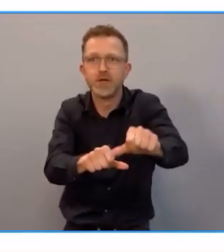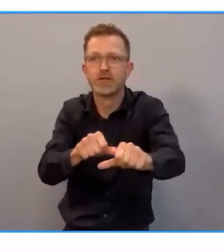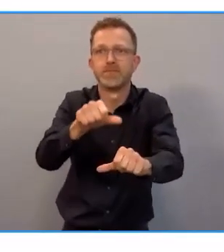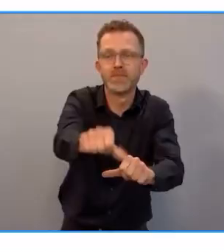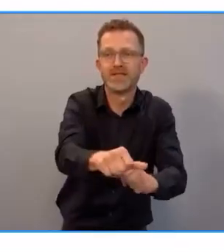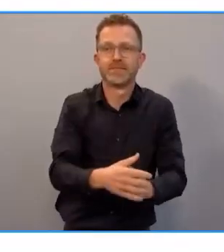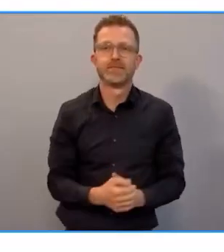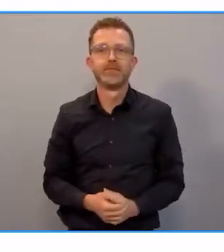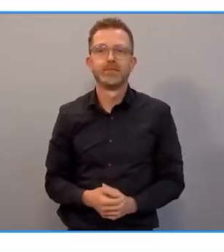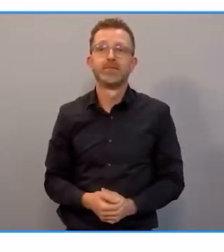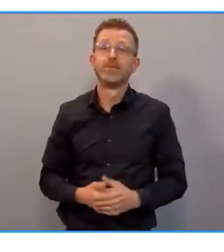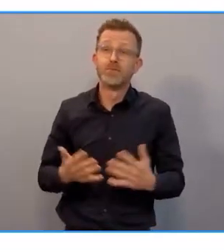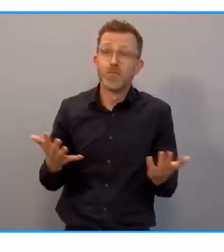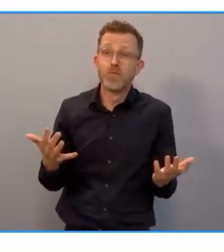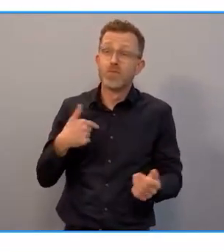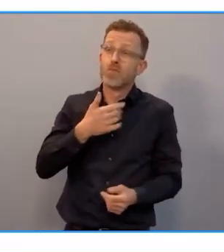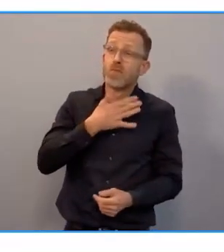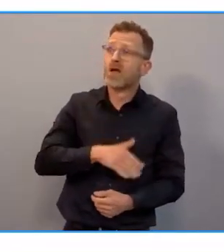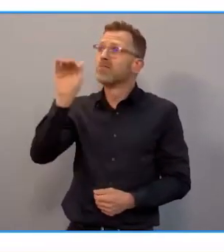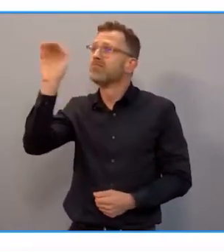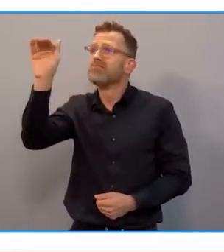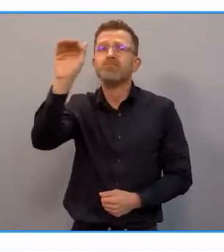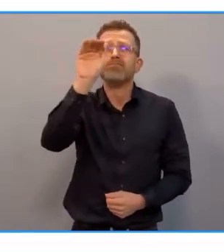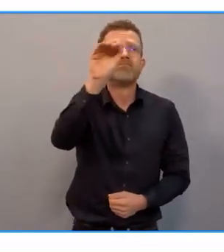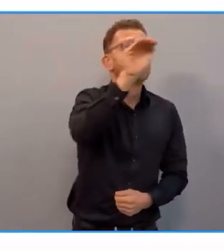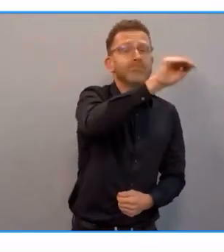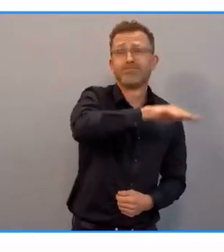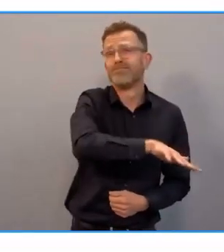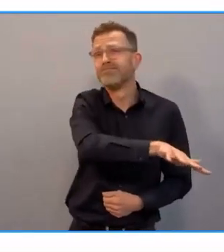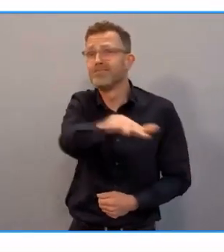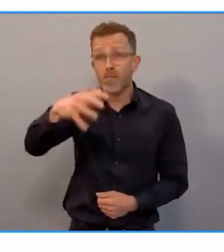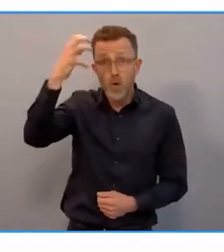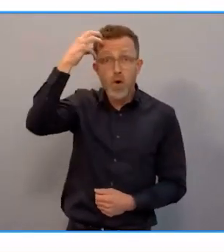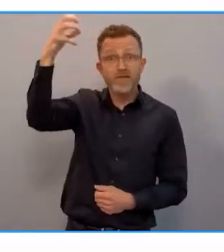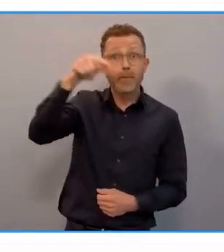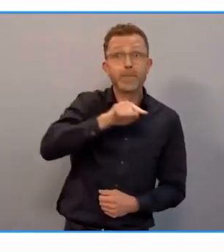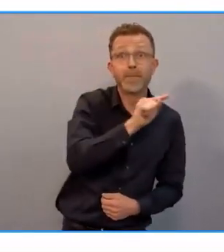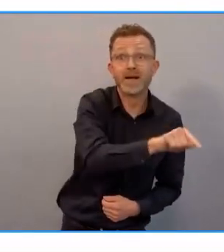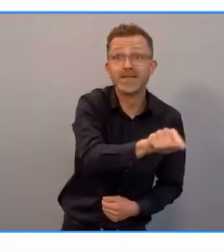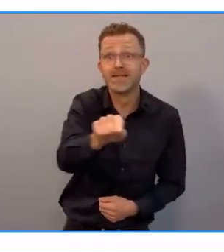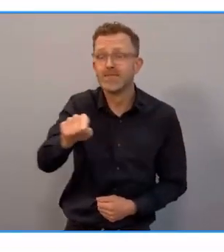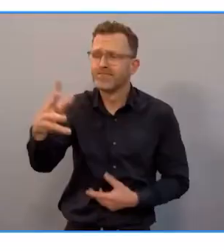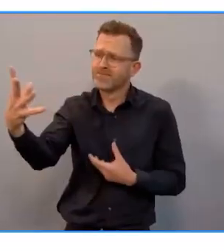are tailored to our real needs. As women with disabilities in Africa we